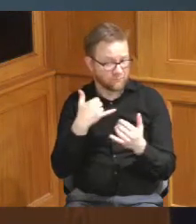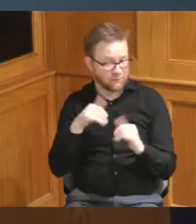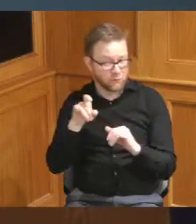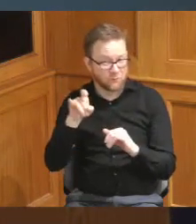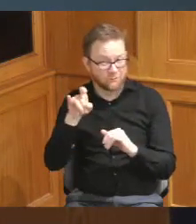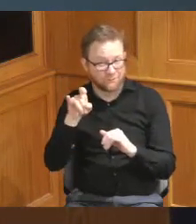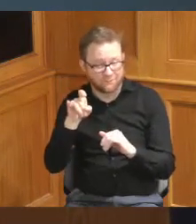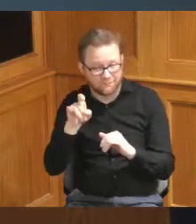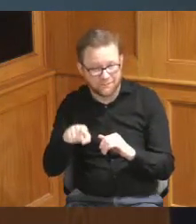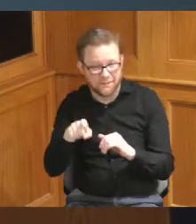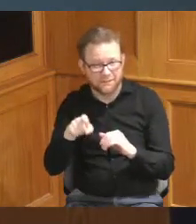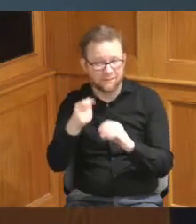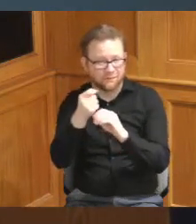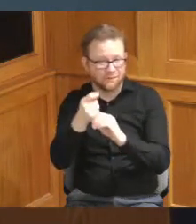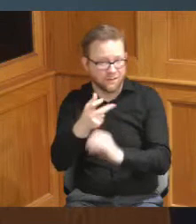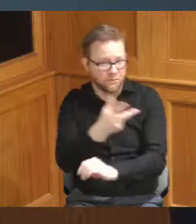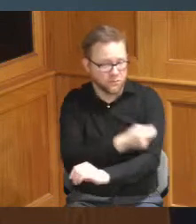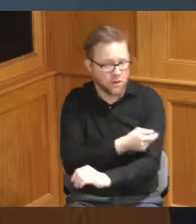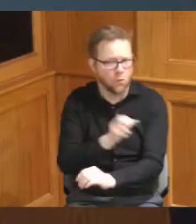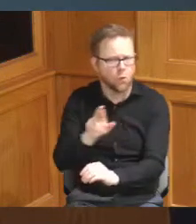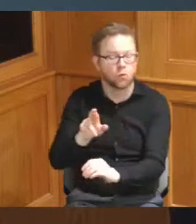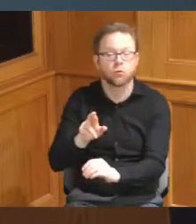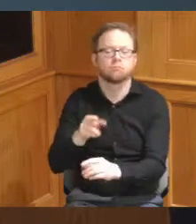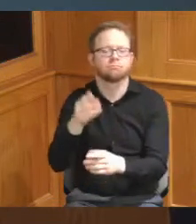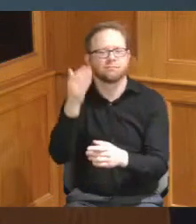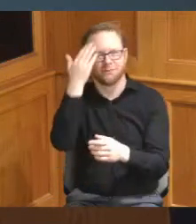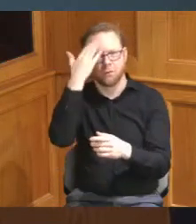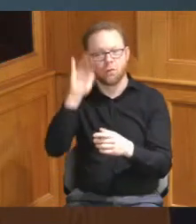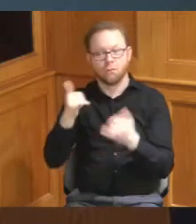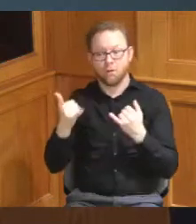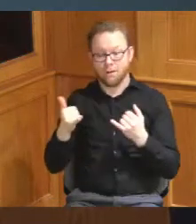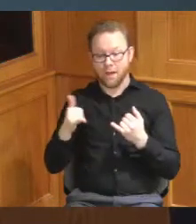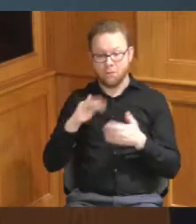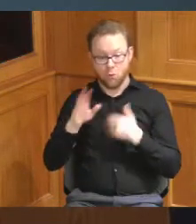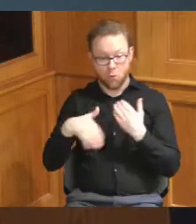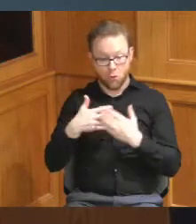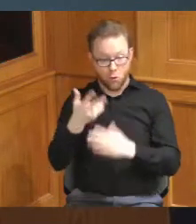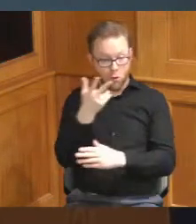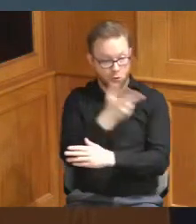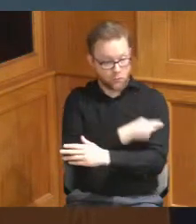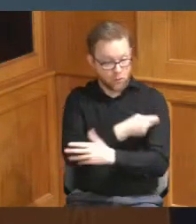or will people be able to because like right now if you've gotten all your shots there's a